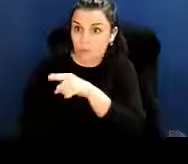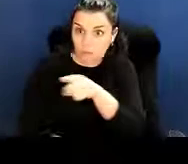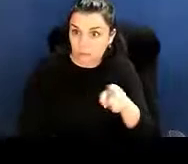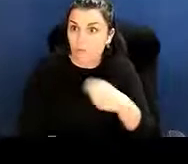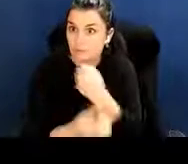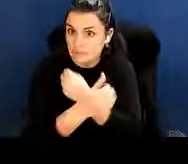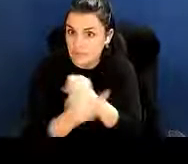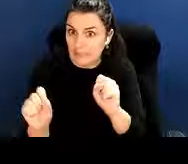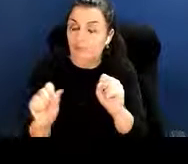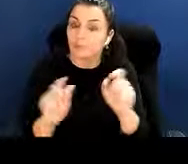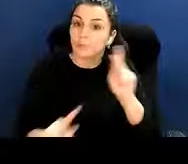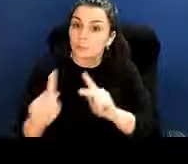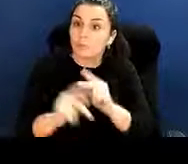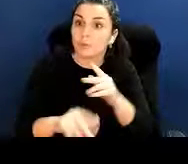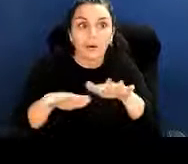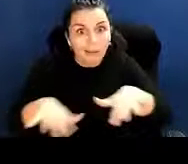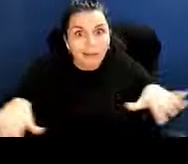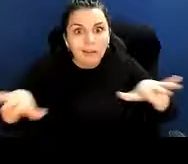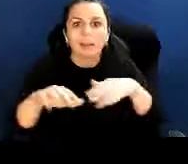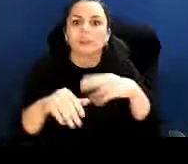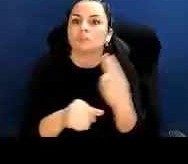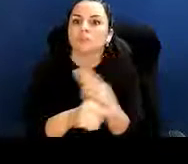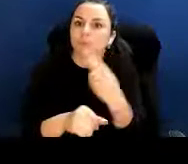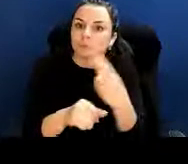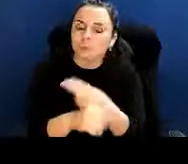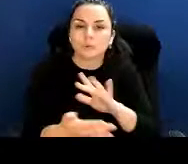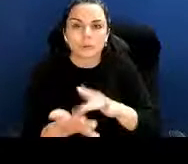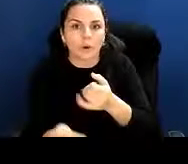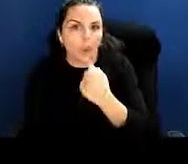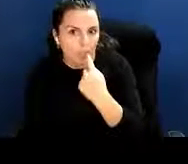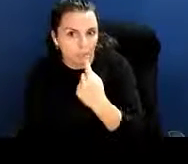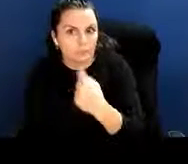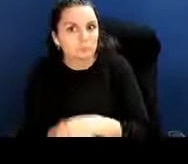So FDA really is looking at making sure